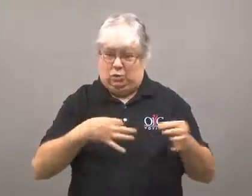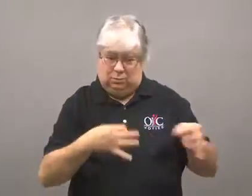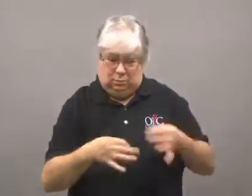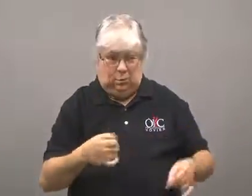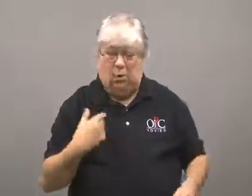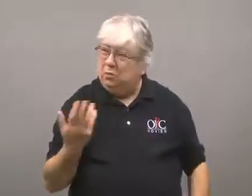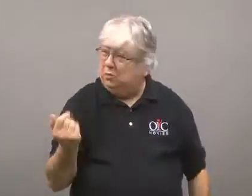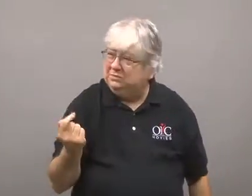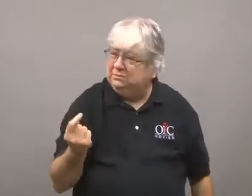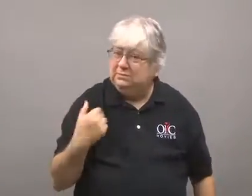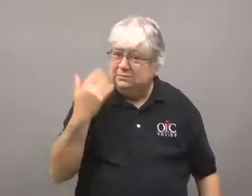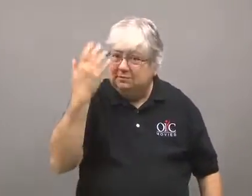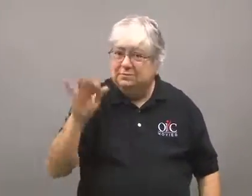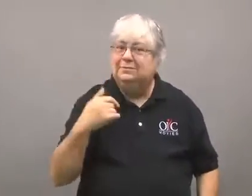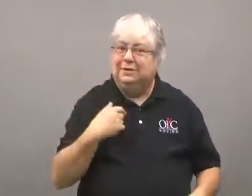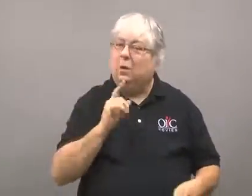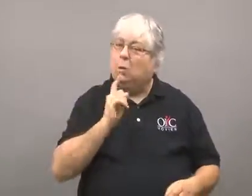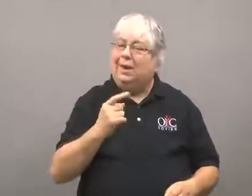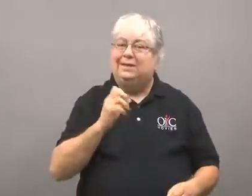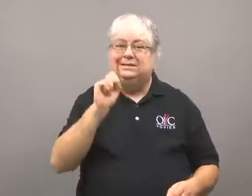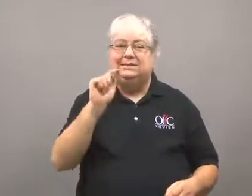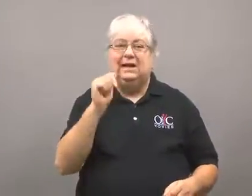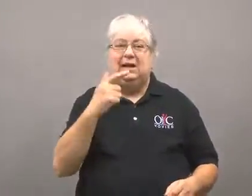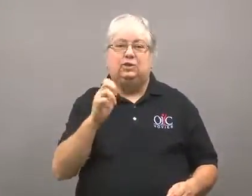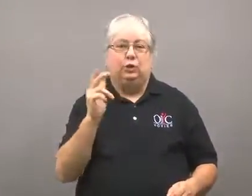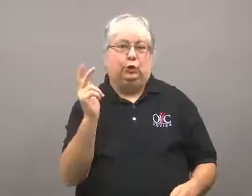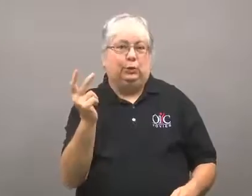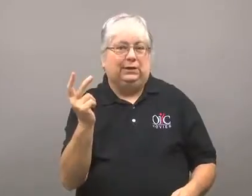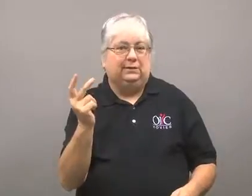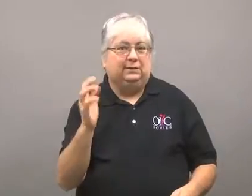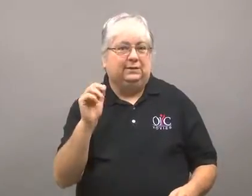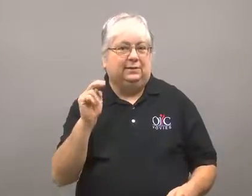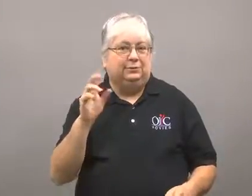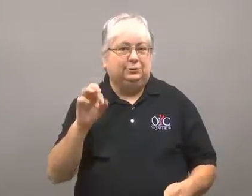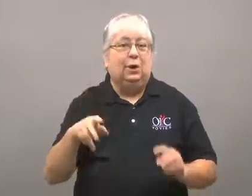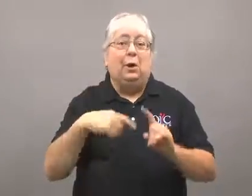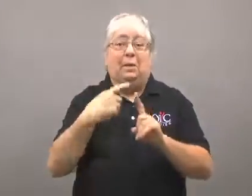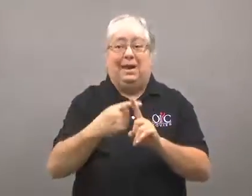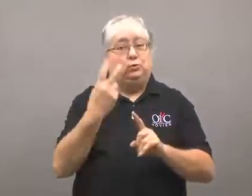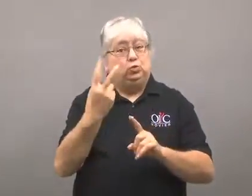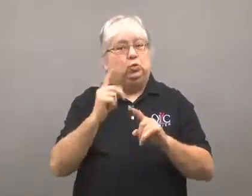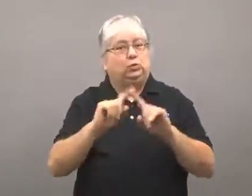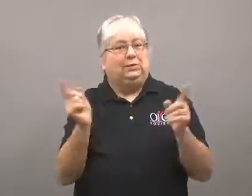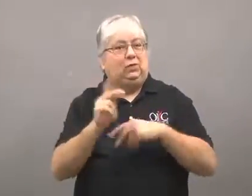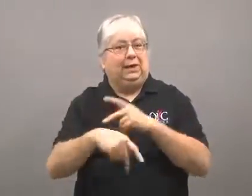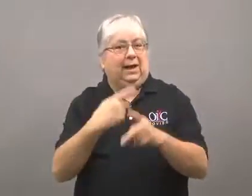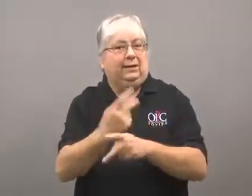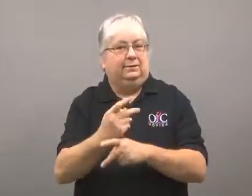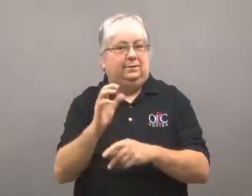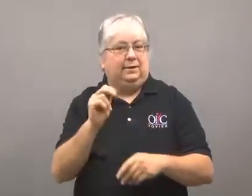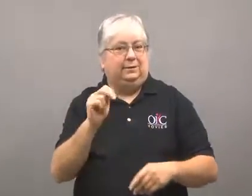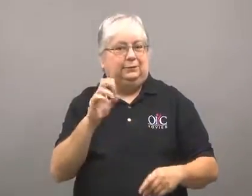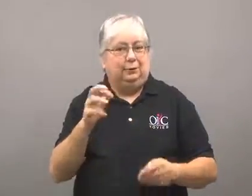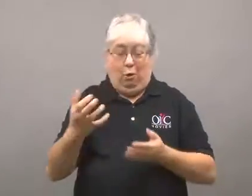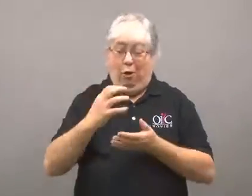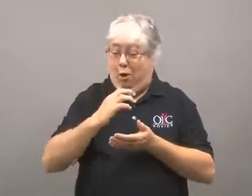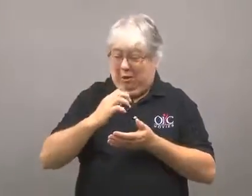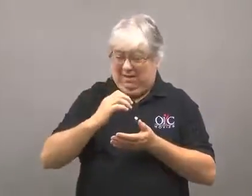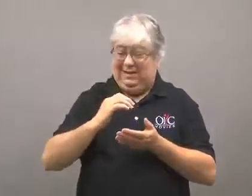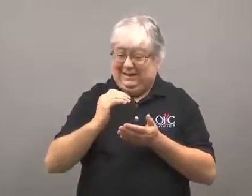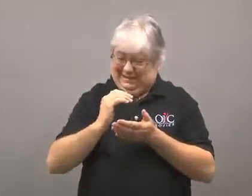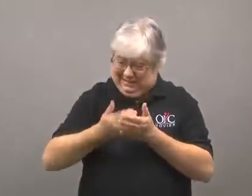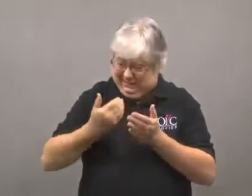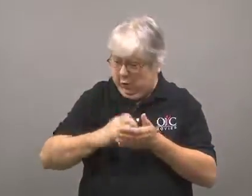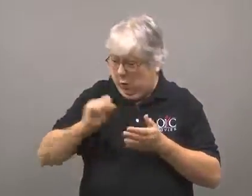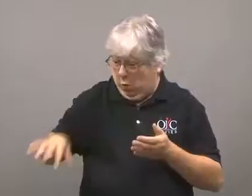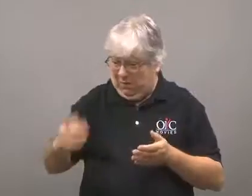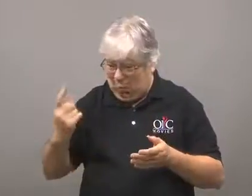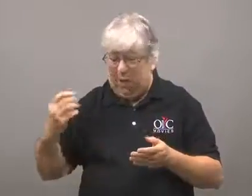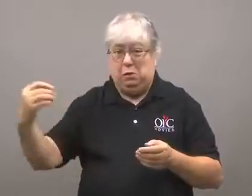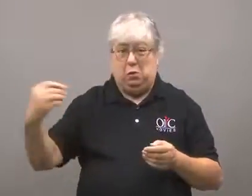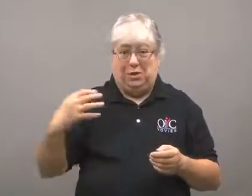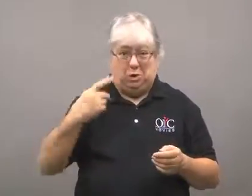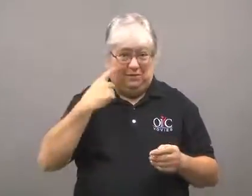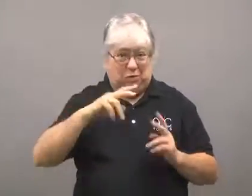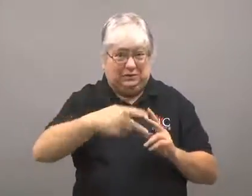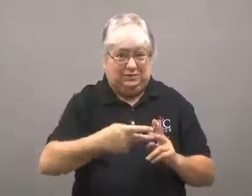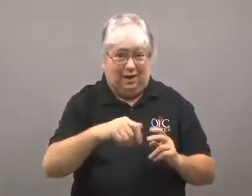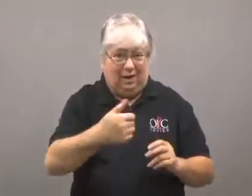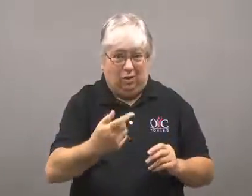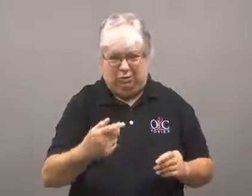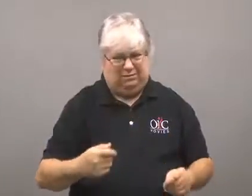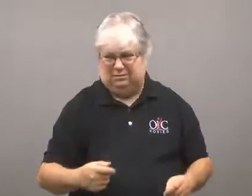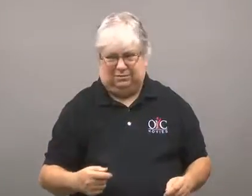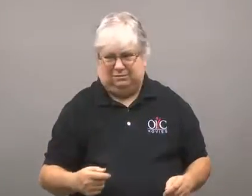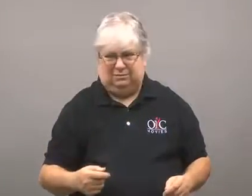Later on, another doctor helped me go for a second opinion. That doctor told me things I didn't know. For example, it was a stage 3.